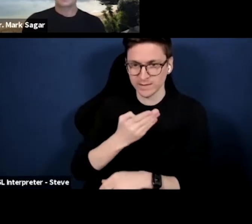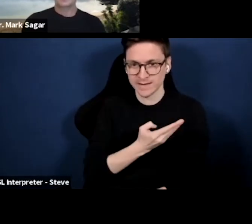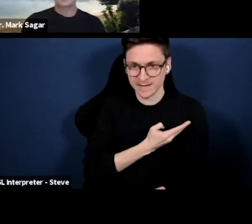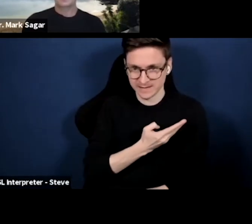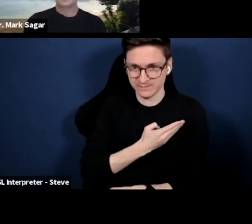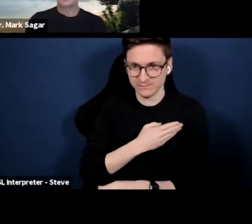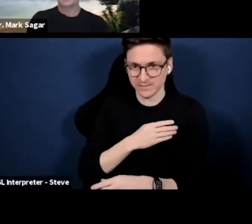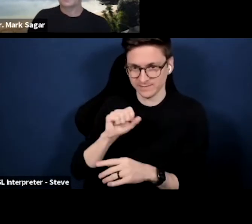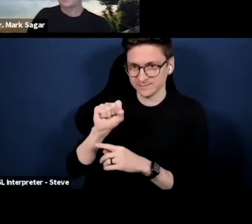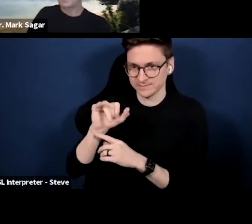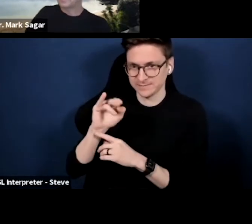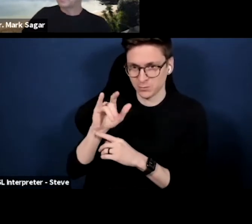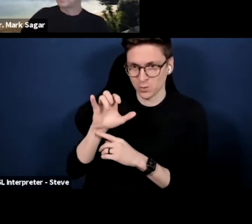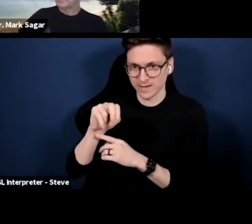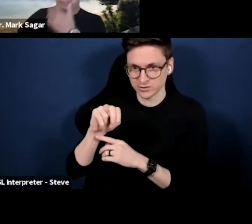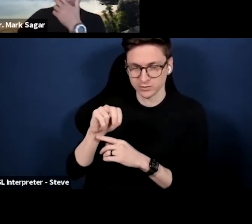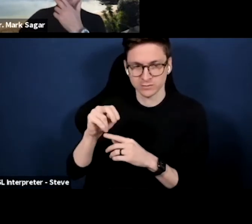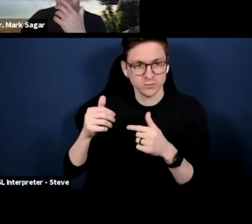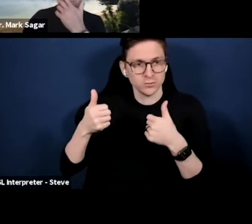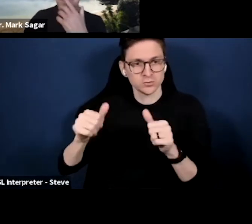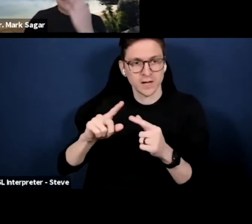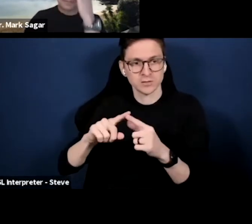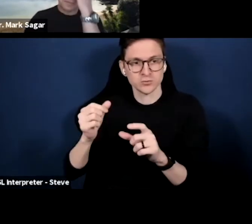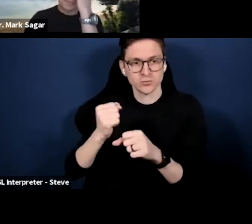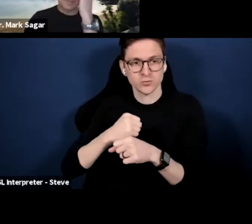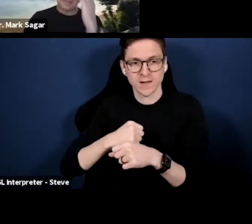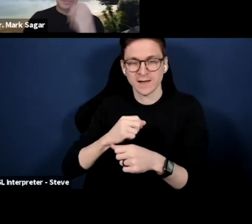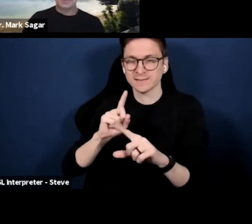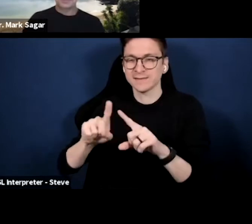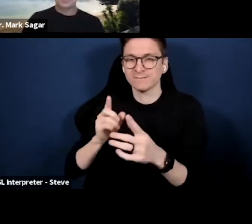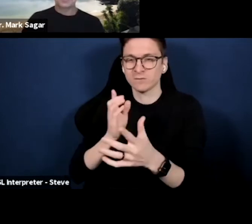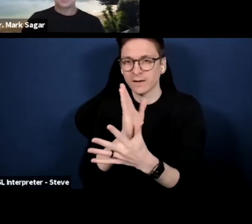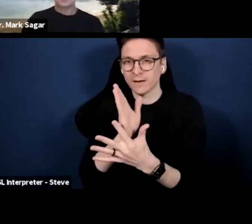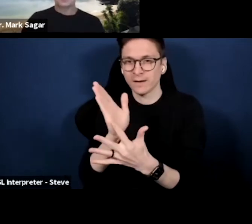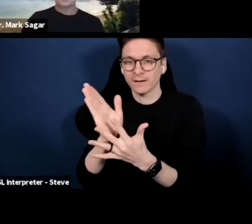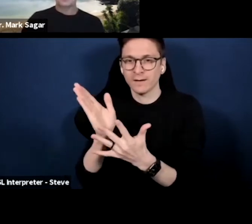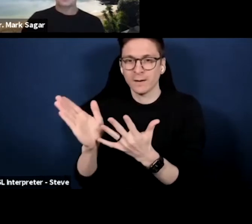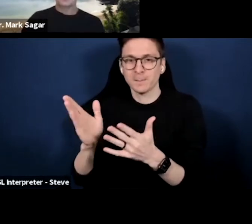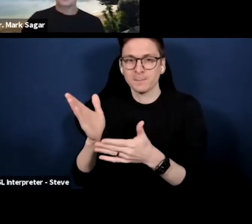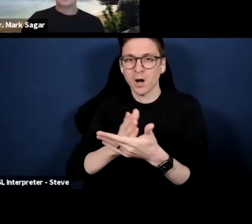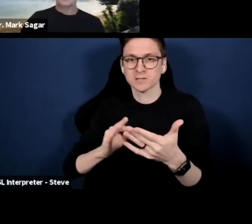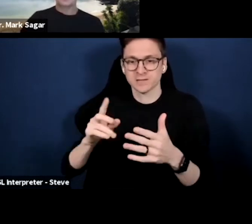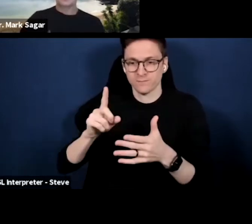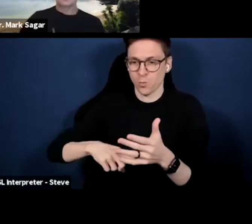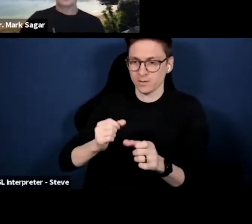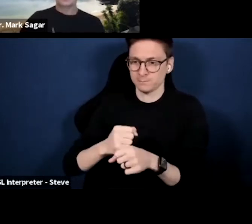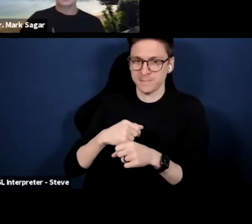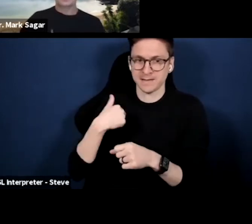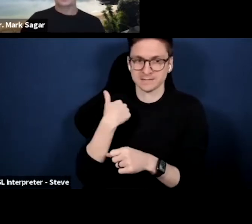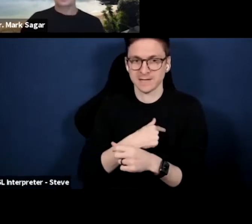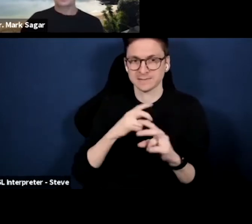create the elements which put together aspects of what makes something lifelike baby x isn't